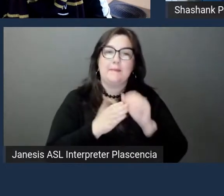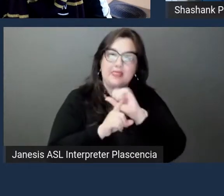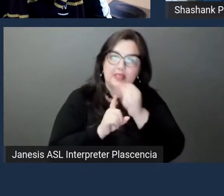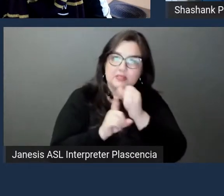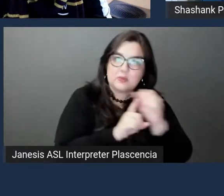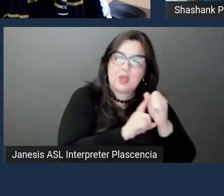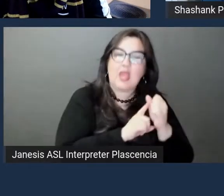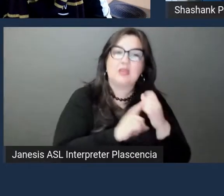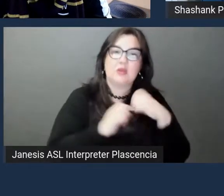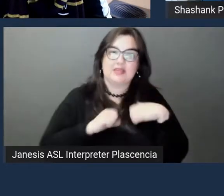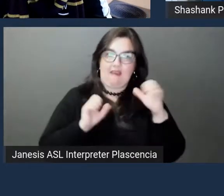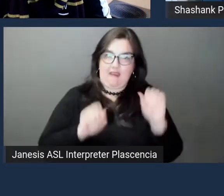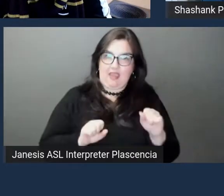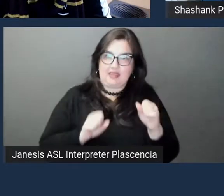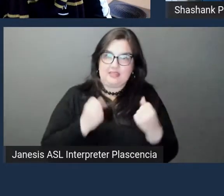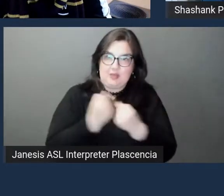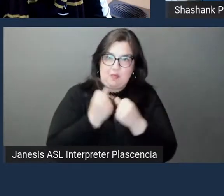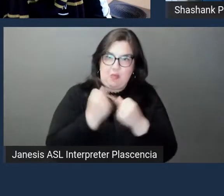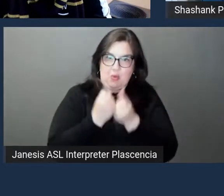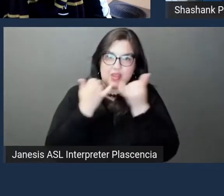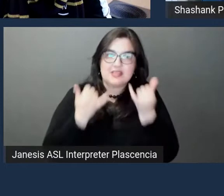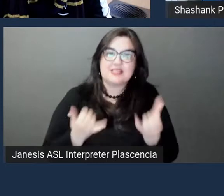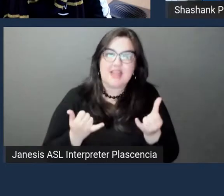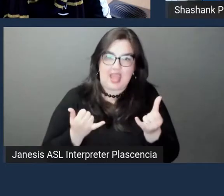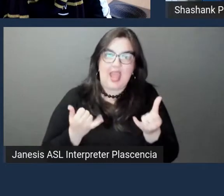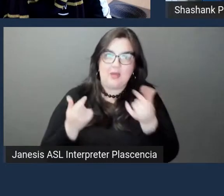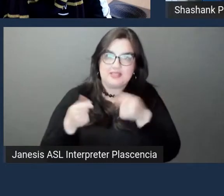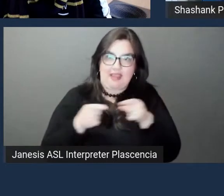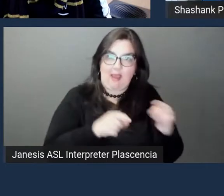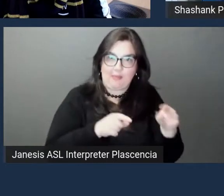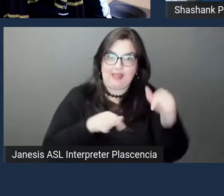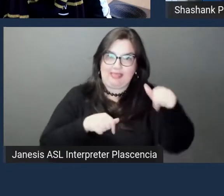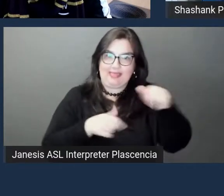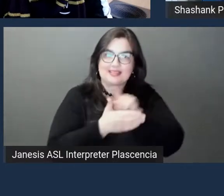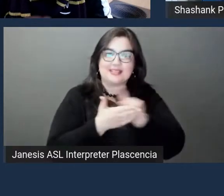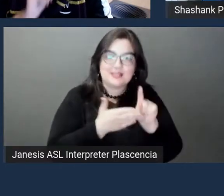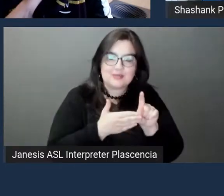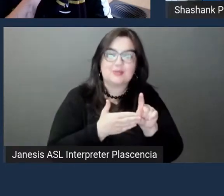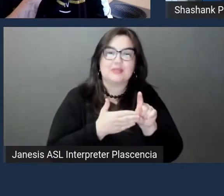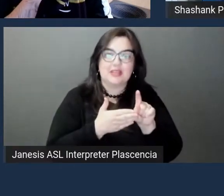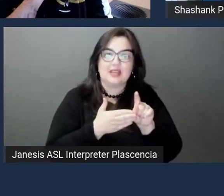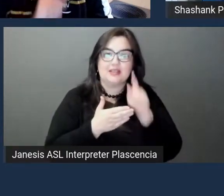and relenting this week are, installing applications directly to the horse